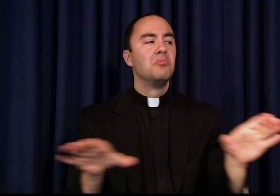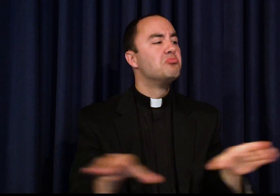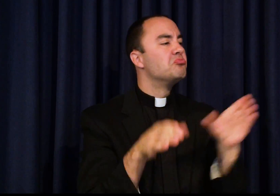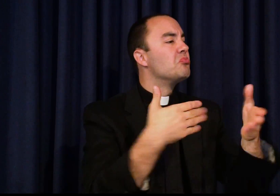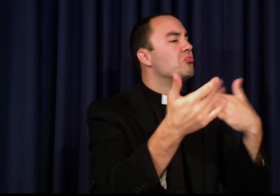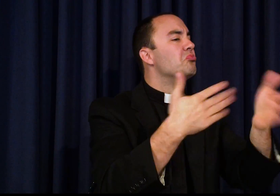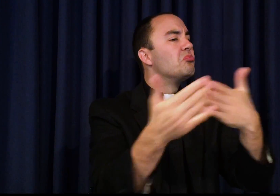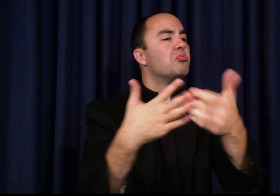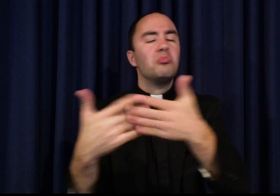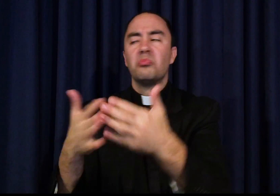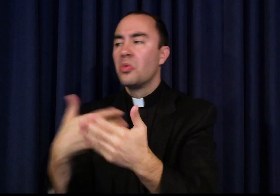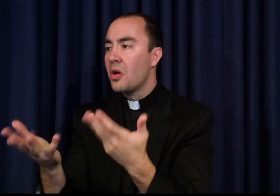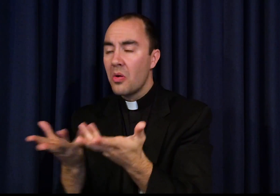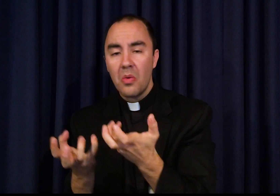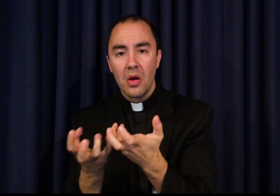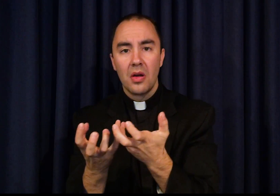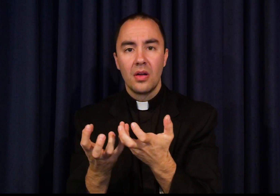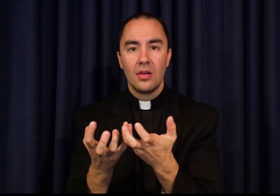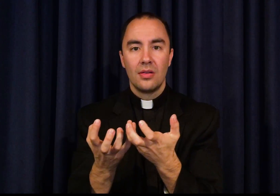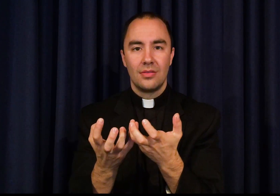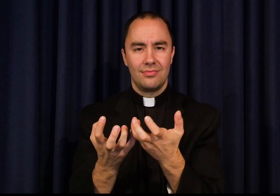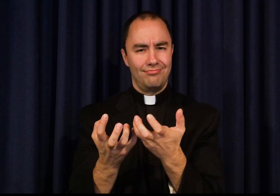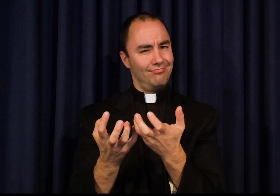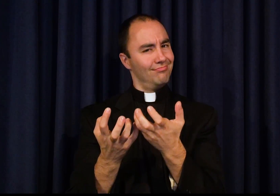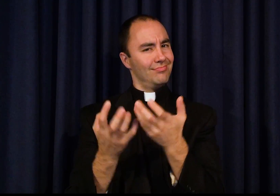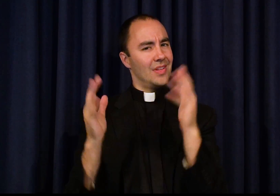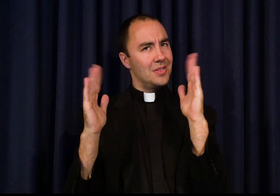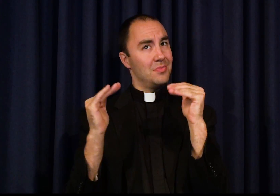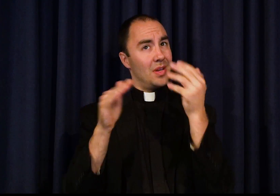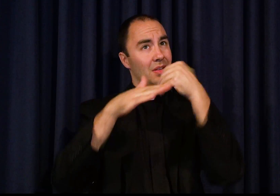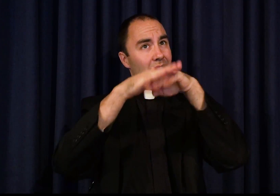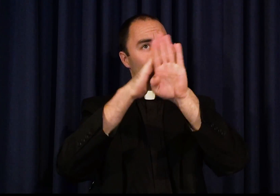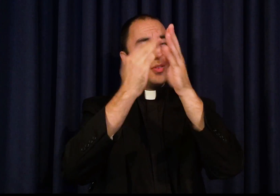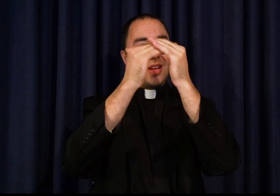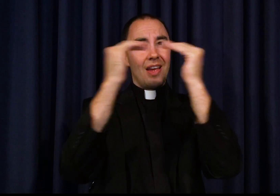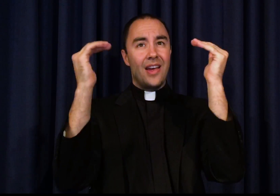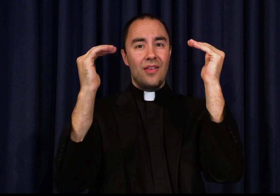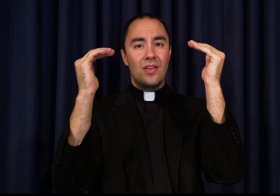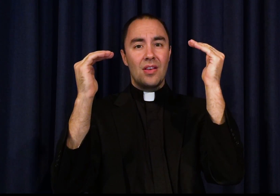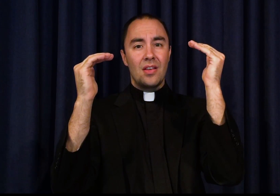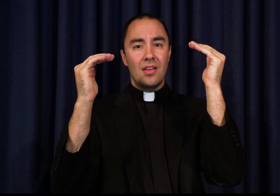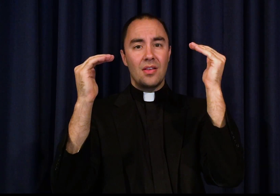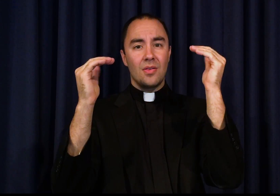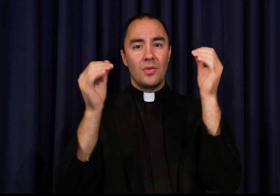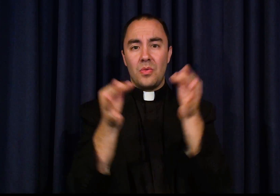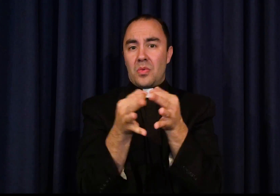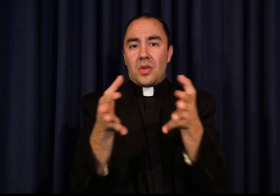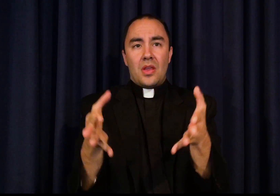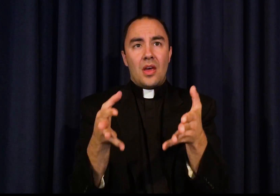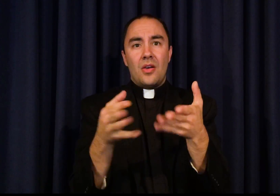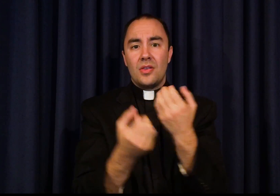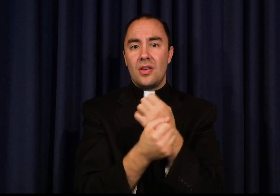or worshiping him properly and we're just kind of spending our life running around doing whatever we want